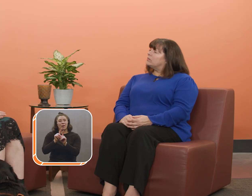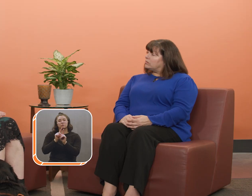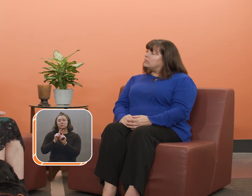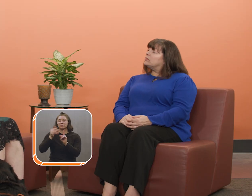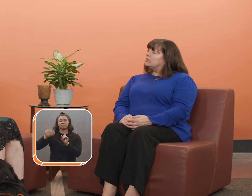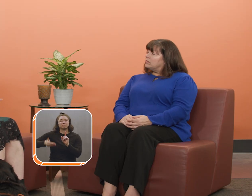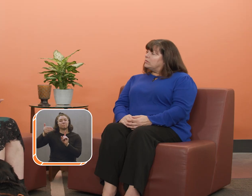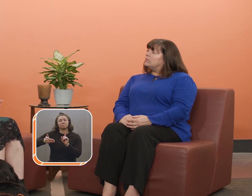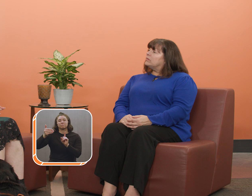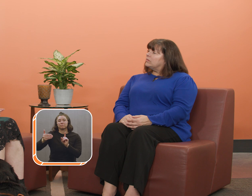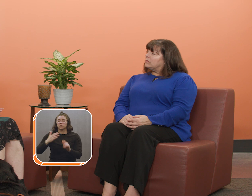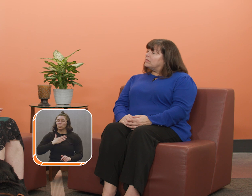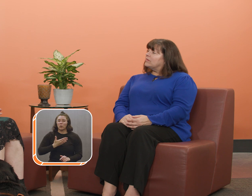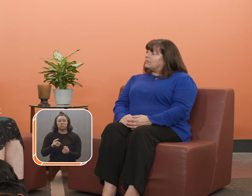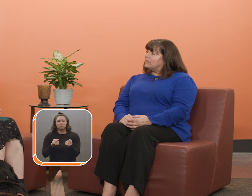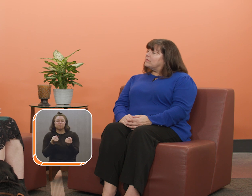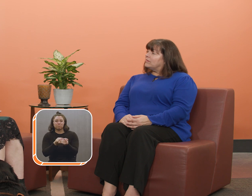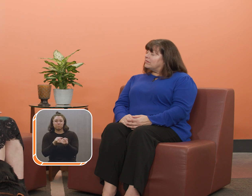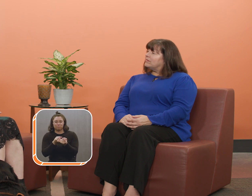always find people who are willing to support you.